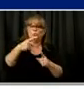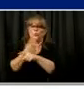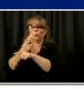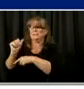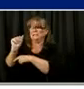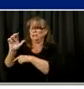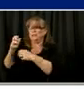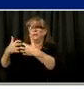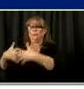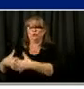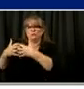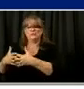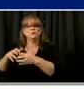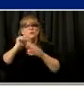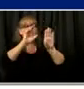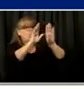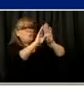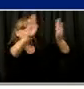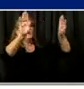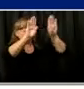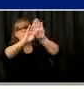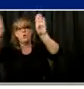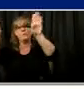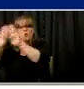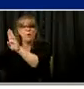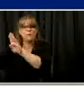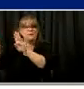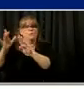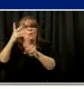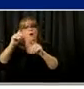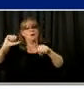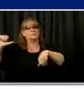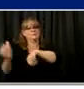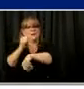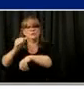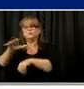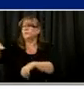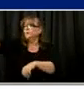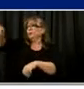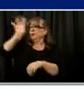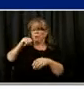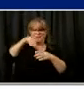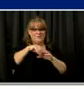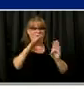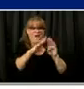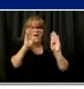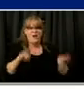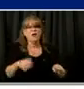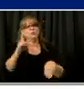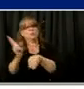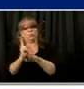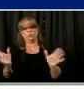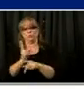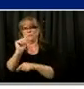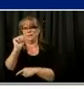division has a lot of good information available at colorado.gov air quality please check it out